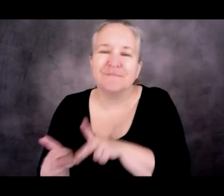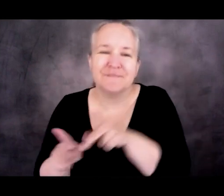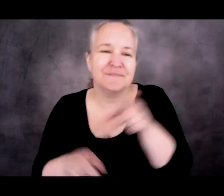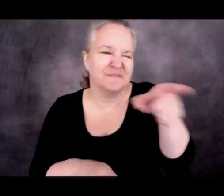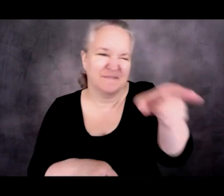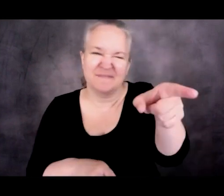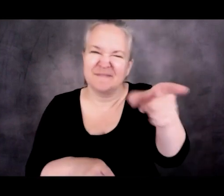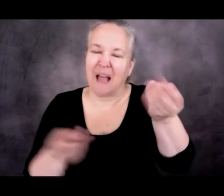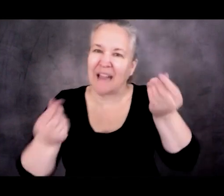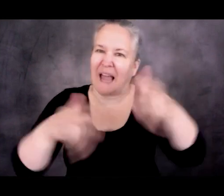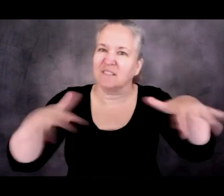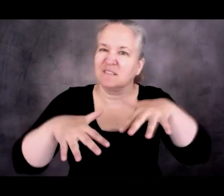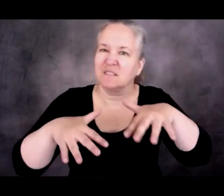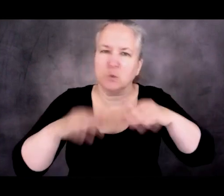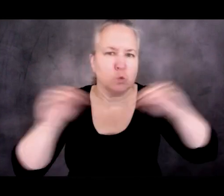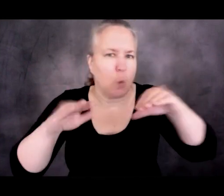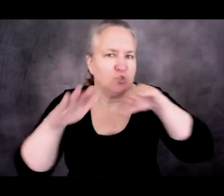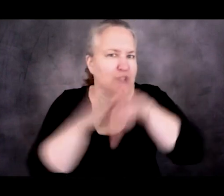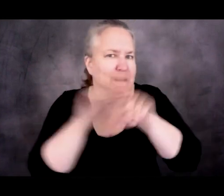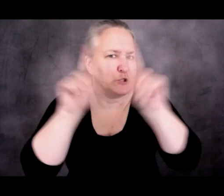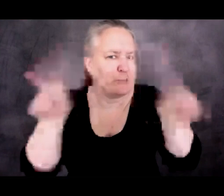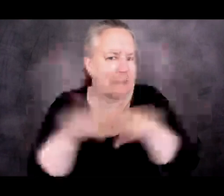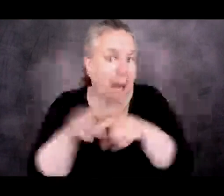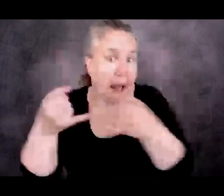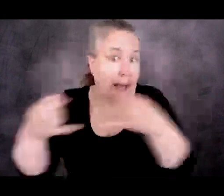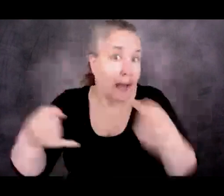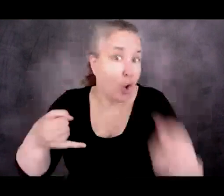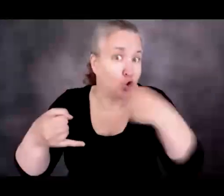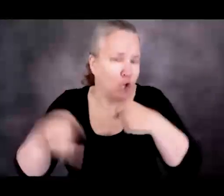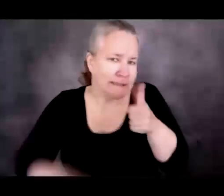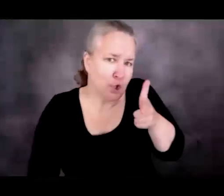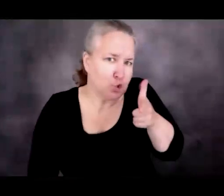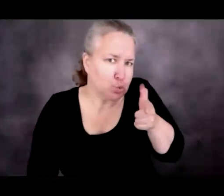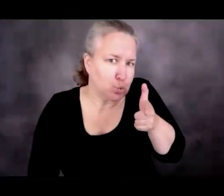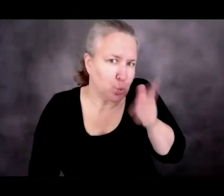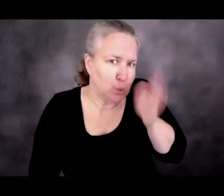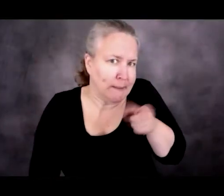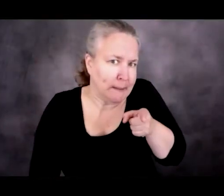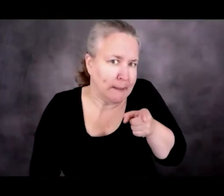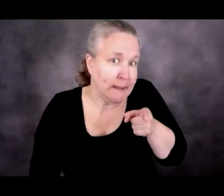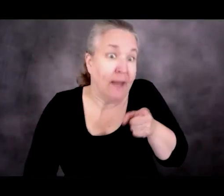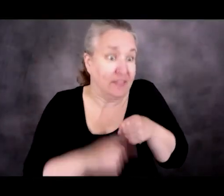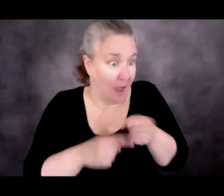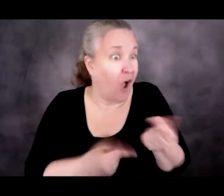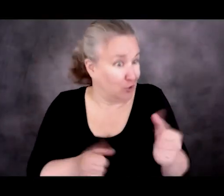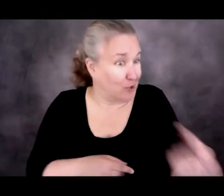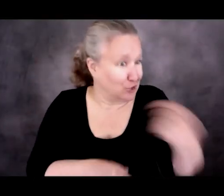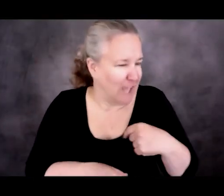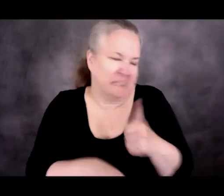and then saying, if you cross this line, you'll get shot and then blaming the person who tries to cross.